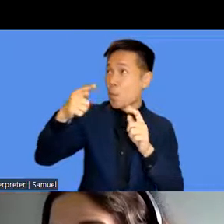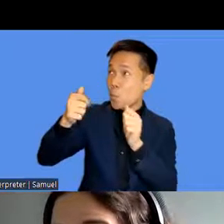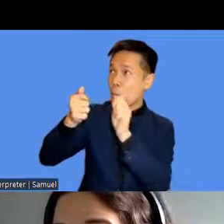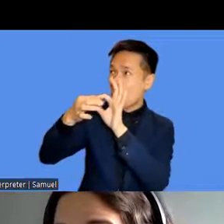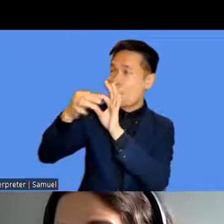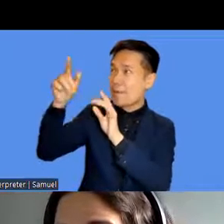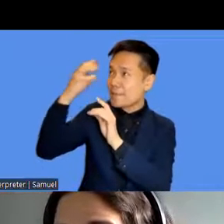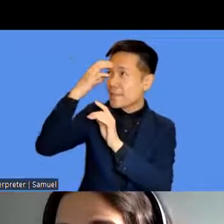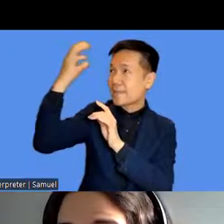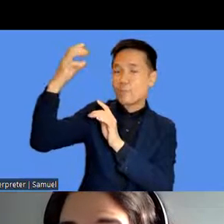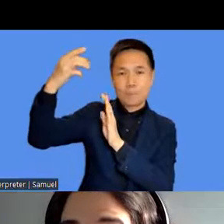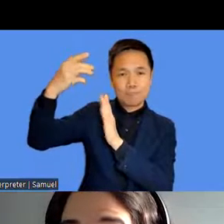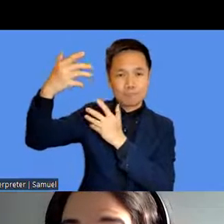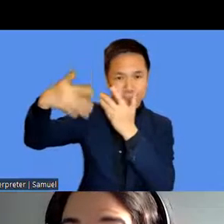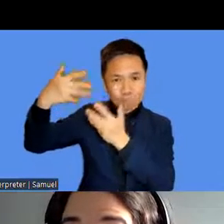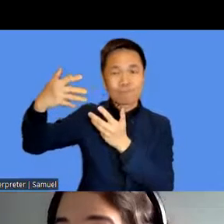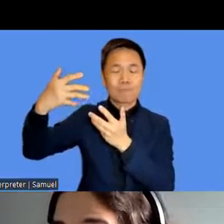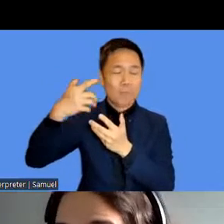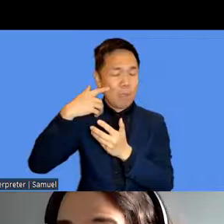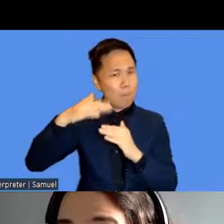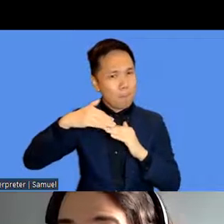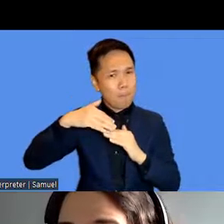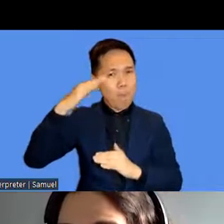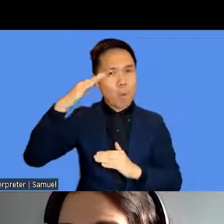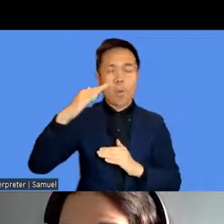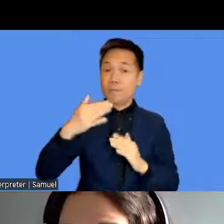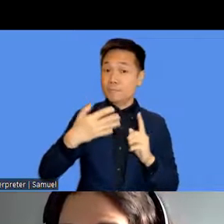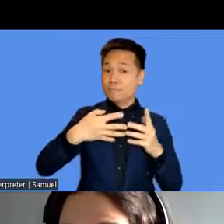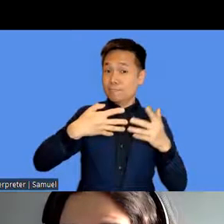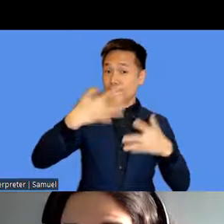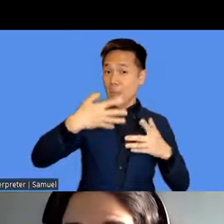disability data per country that is accessible and easy to use.